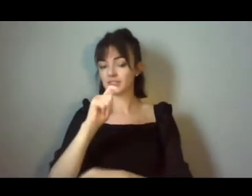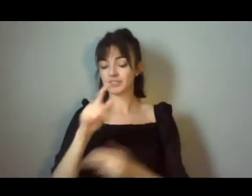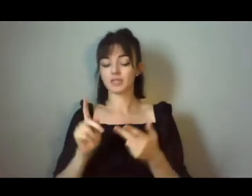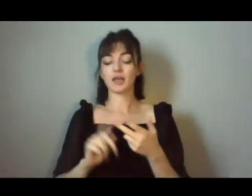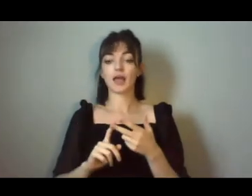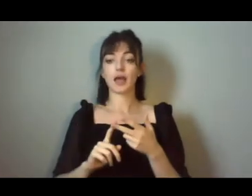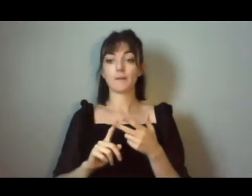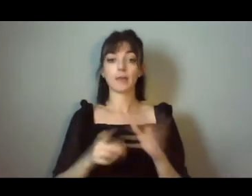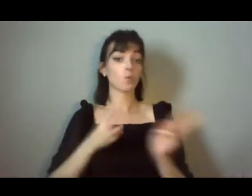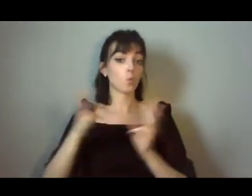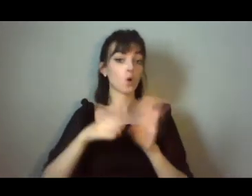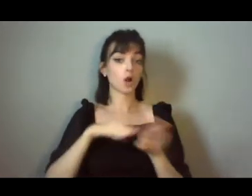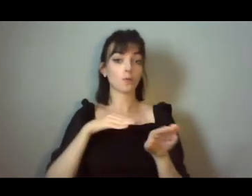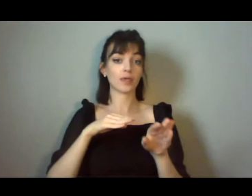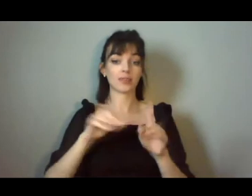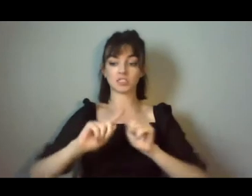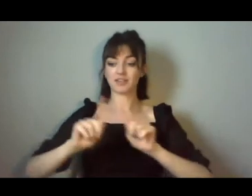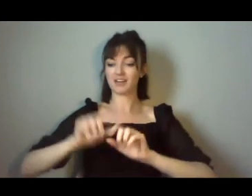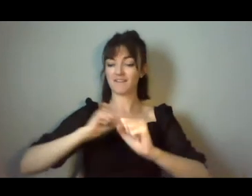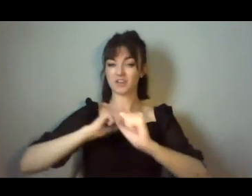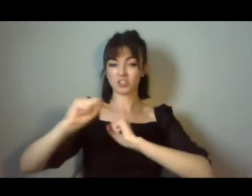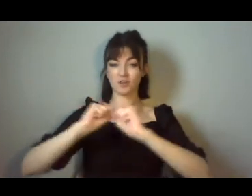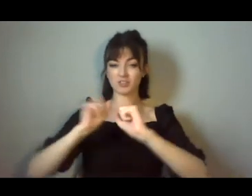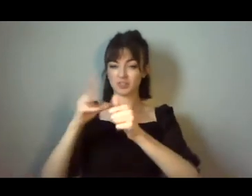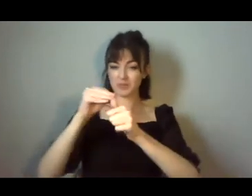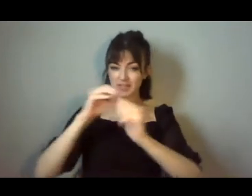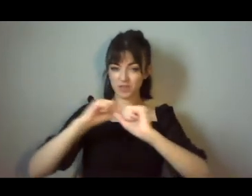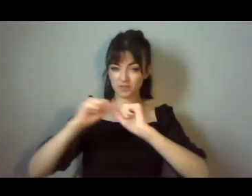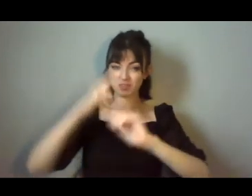a number of specific services to think about what this might mean. Because it means different